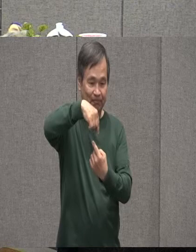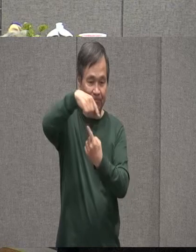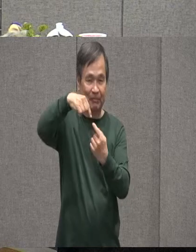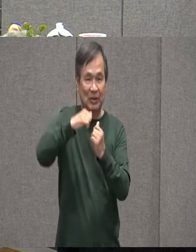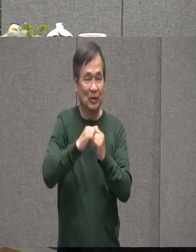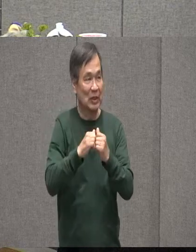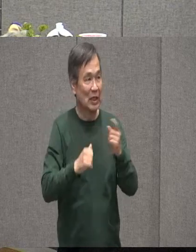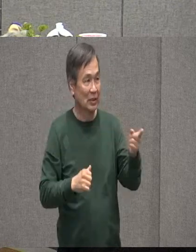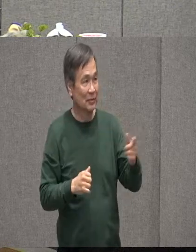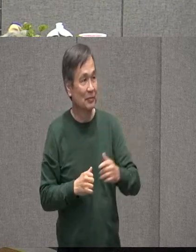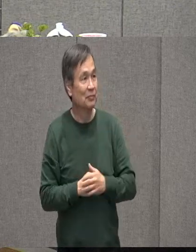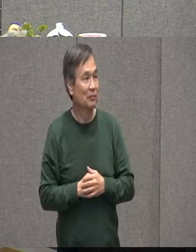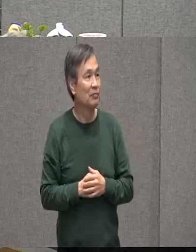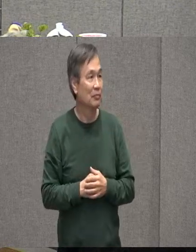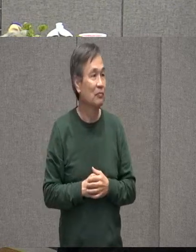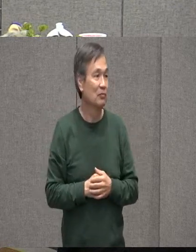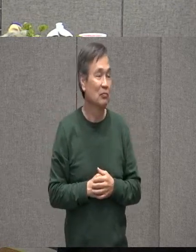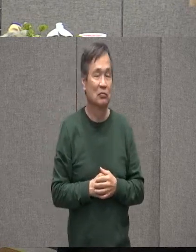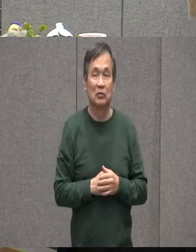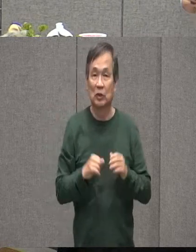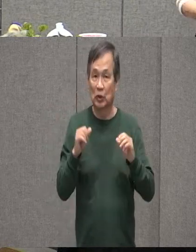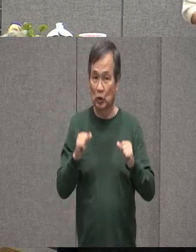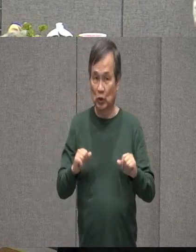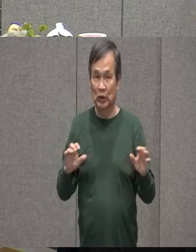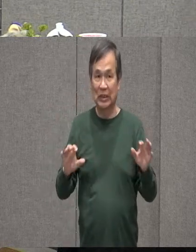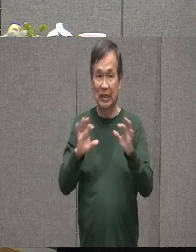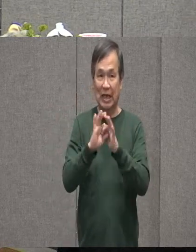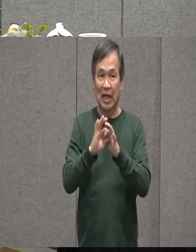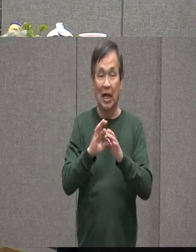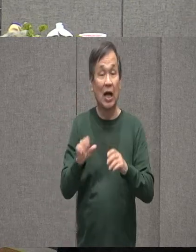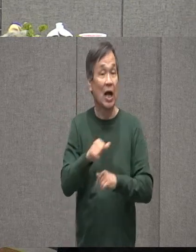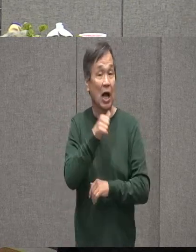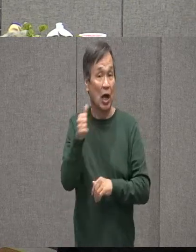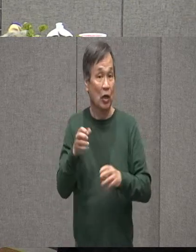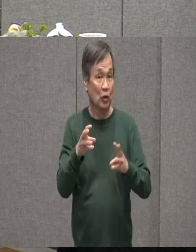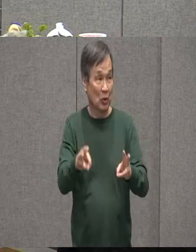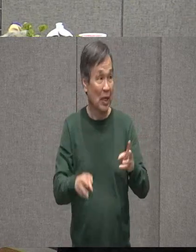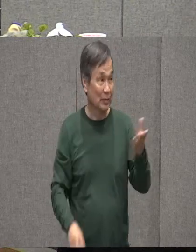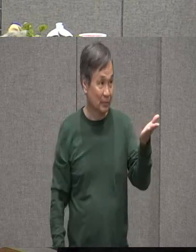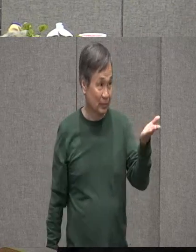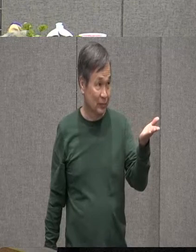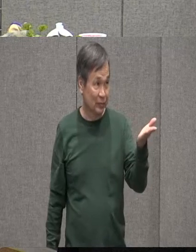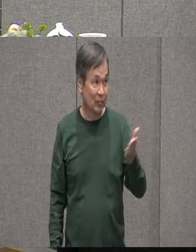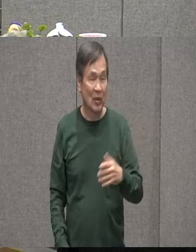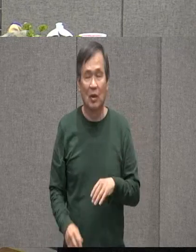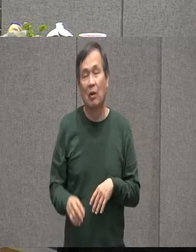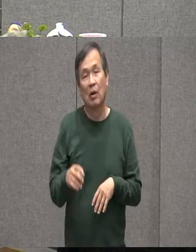That's one way I could attach something together. Something else I could use are rubber bands.